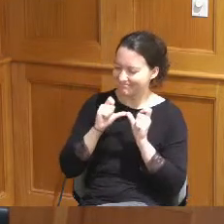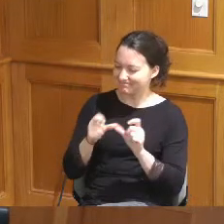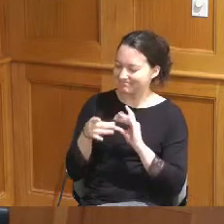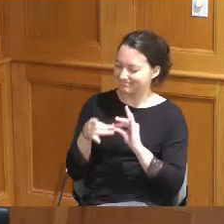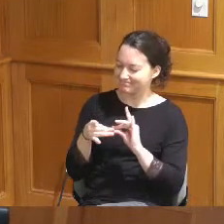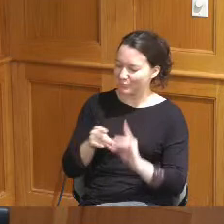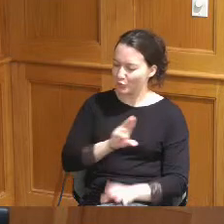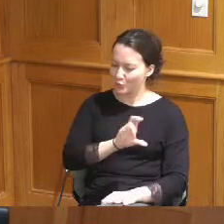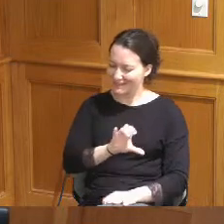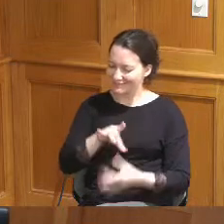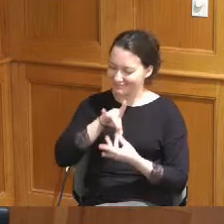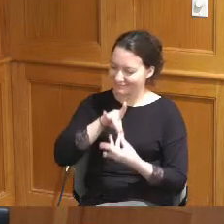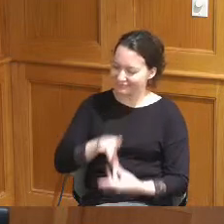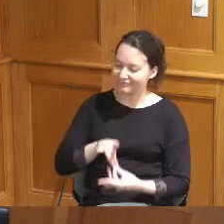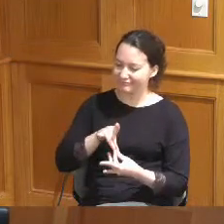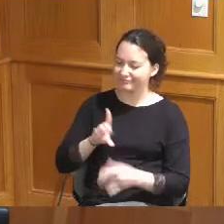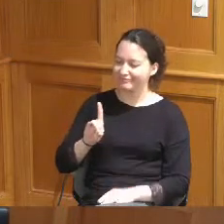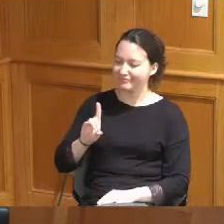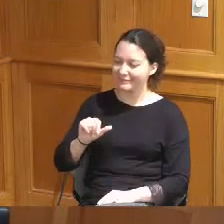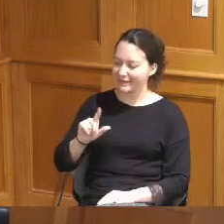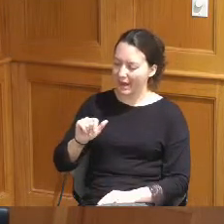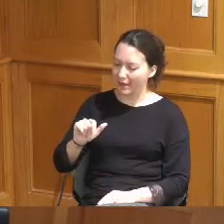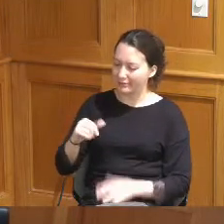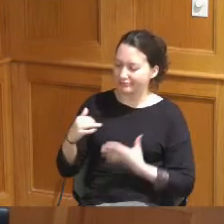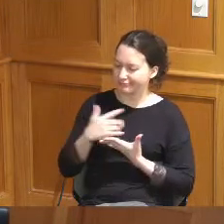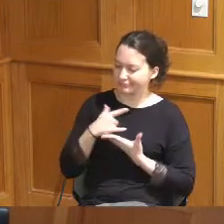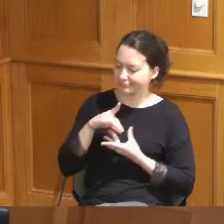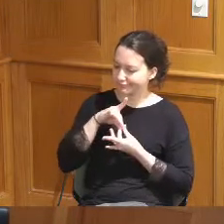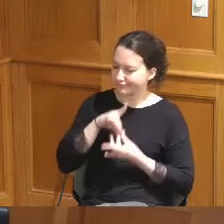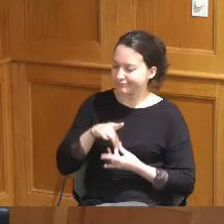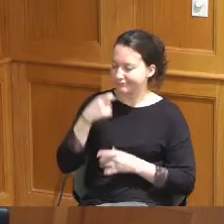UC when it comes to the data collection for our efforts in addiction response